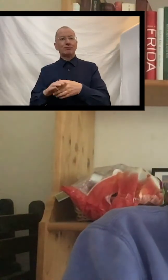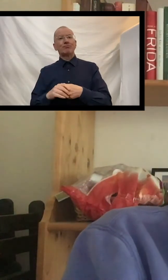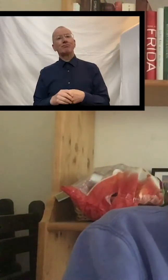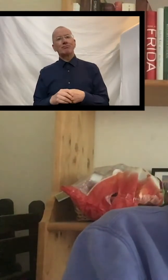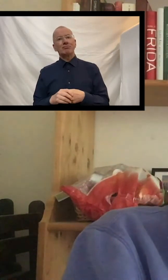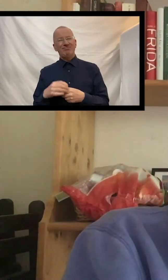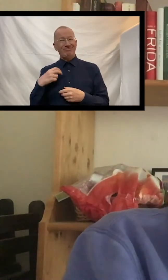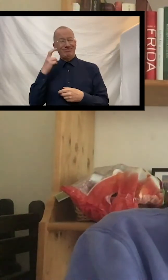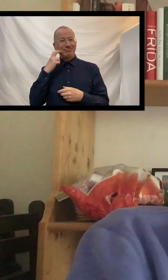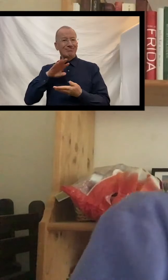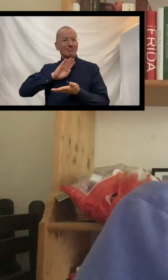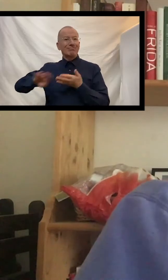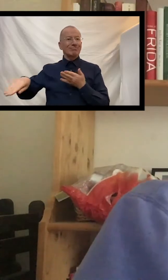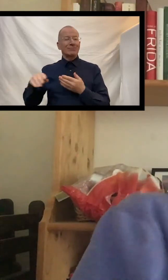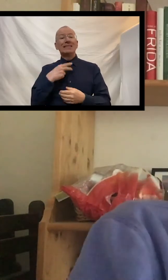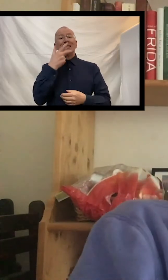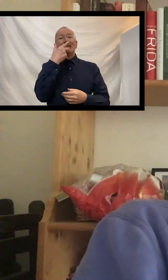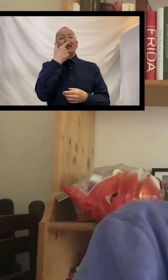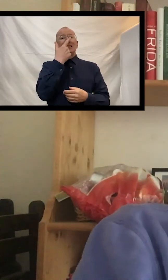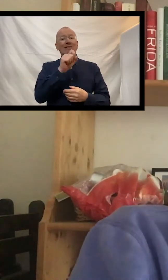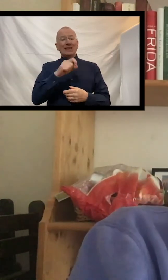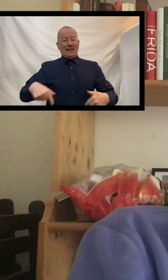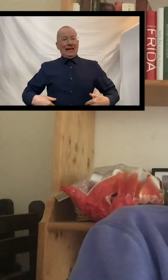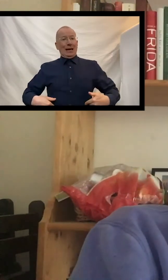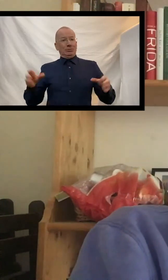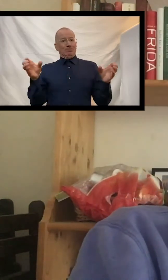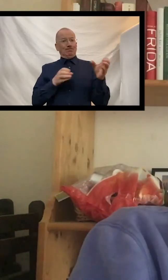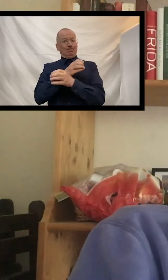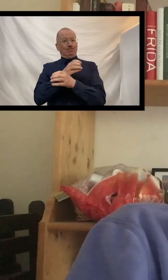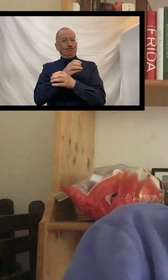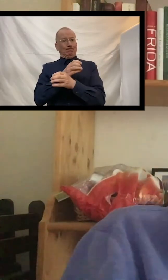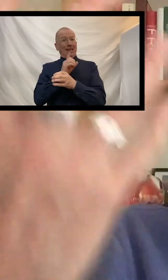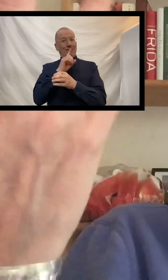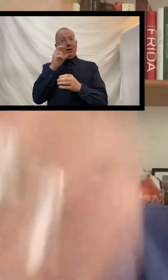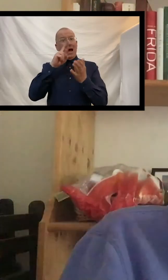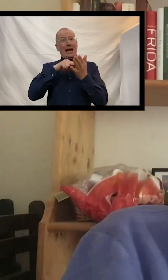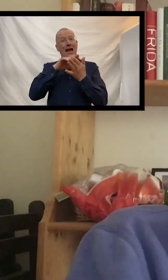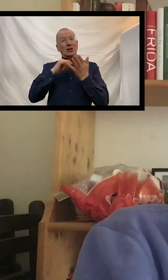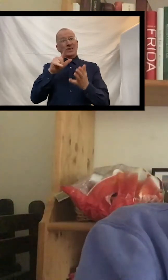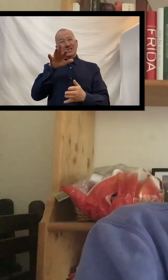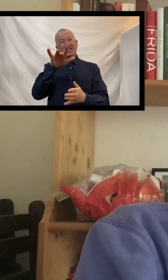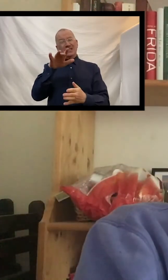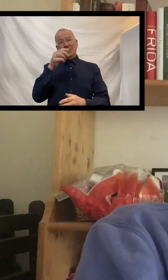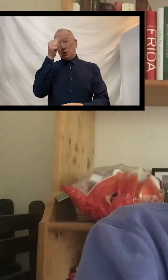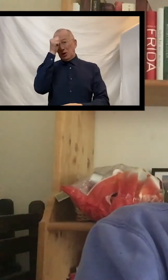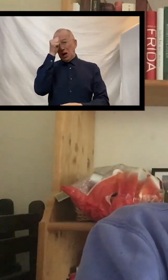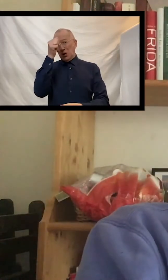I don't give a shit now; seventies, replacement hip if there's still an NHS who knows?